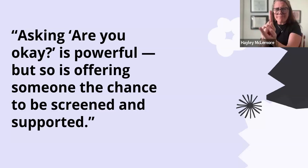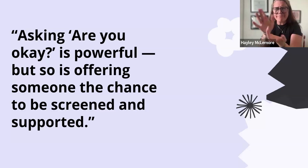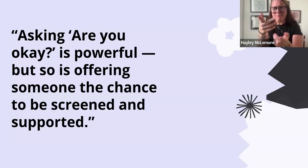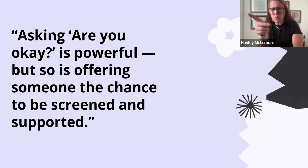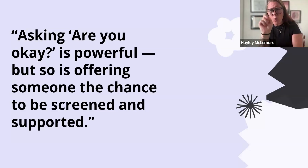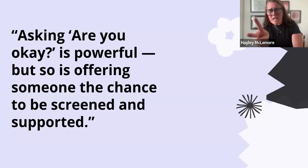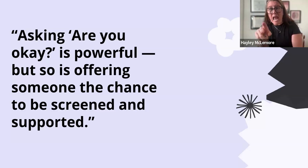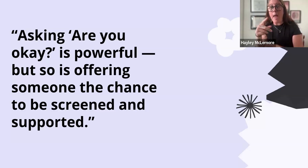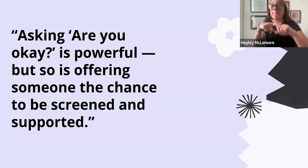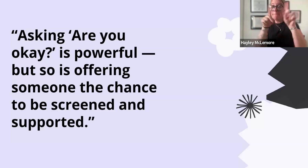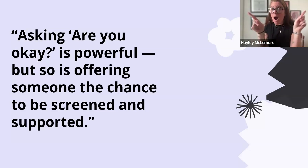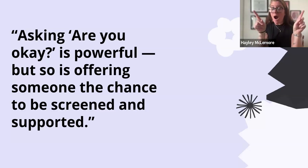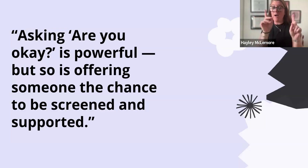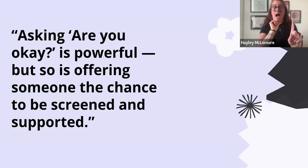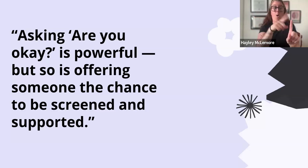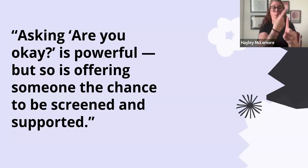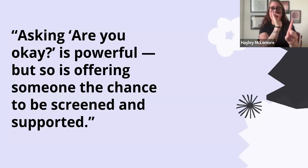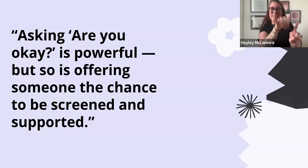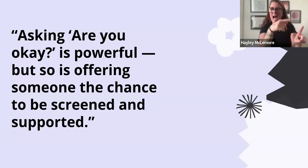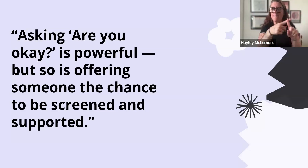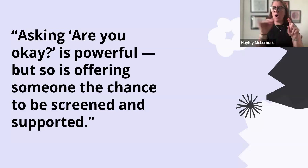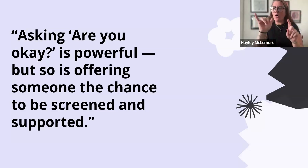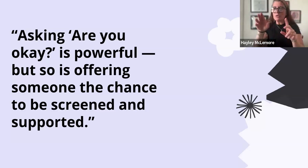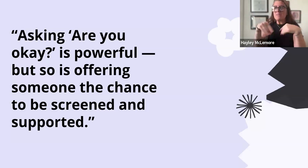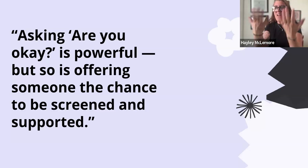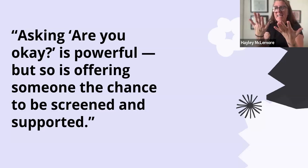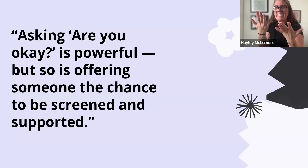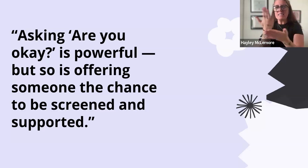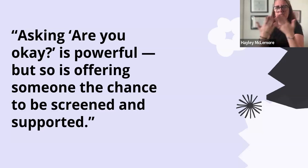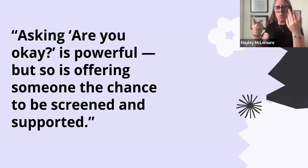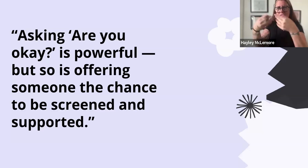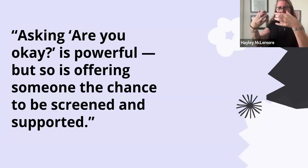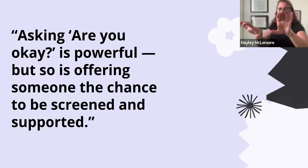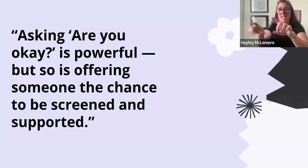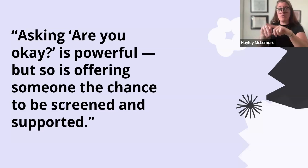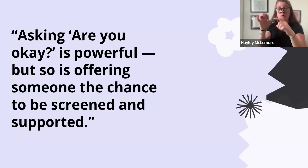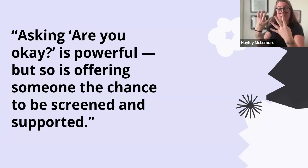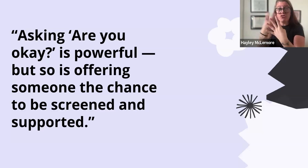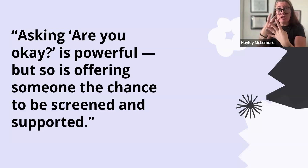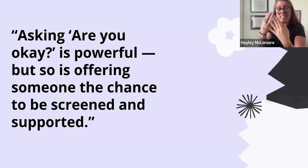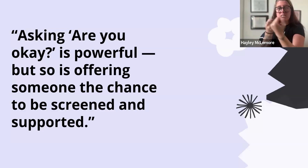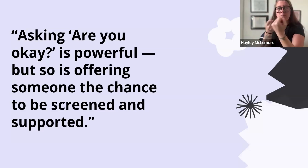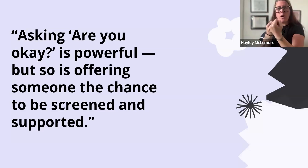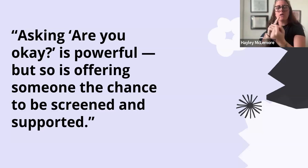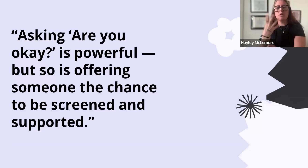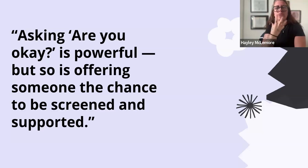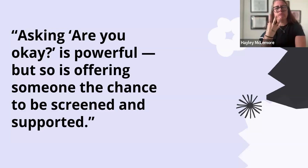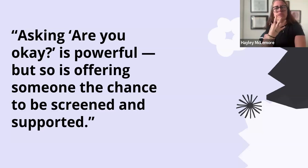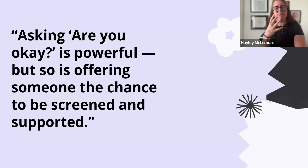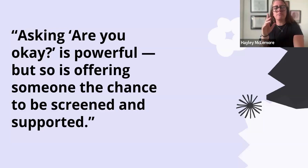that someone would feel recognized and seen. But not only is that impactful, it provides a chance for us